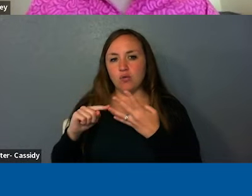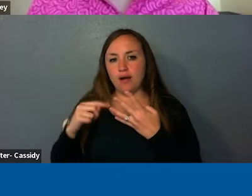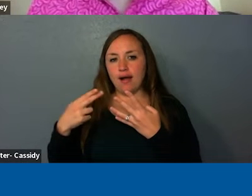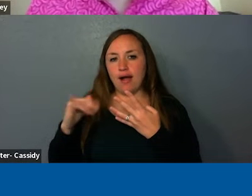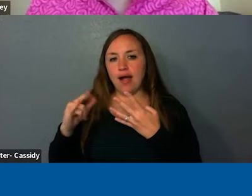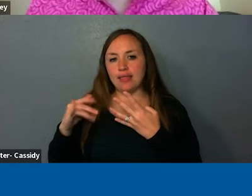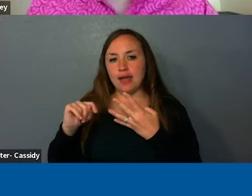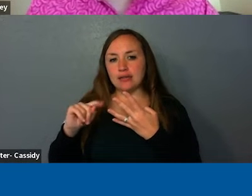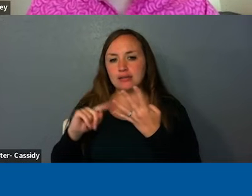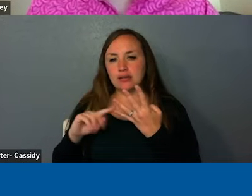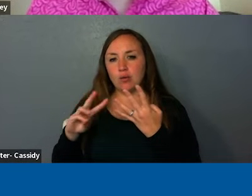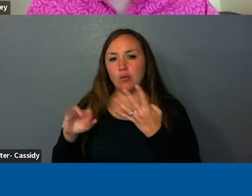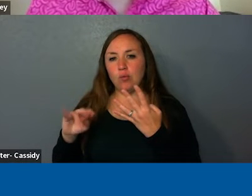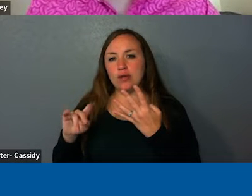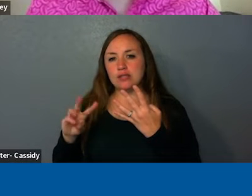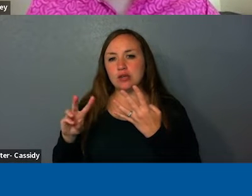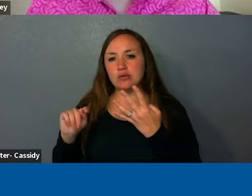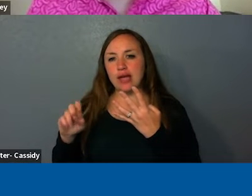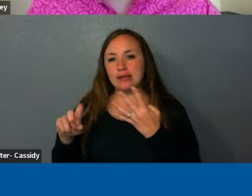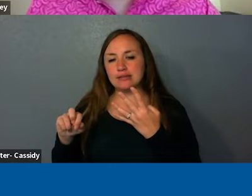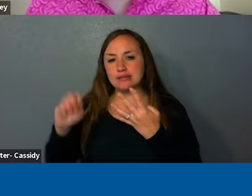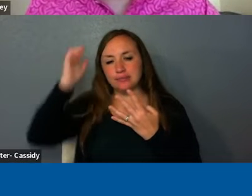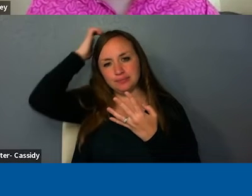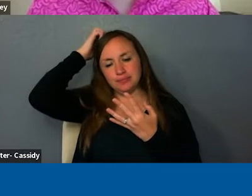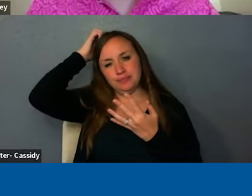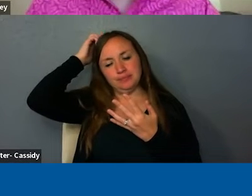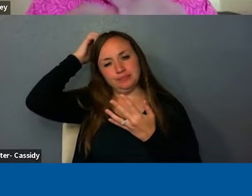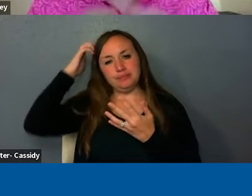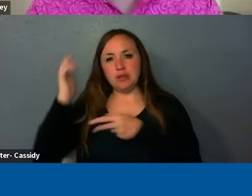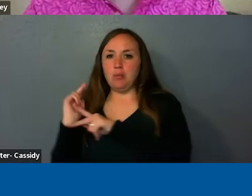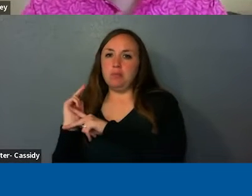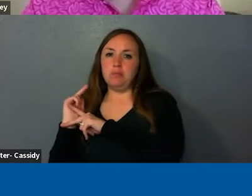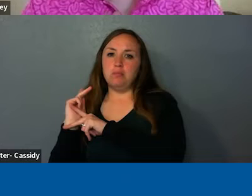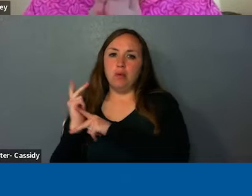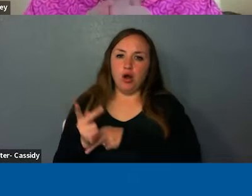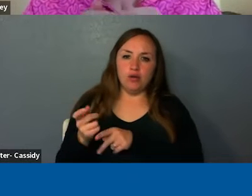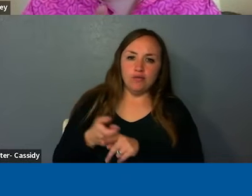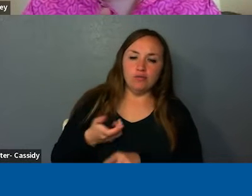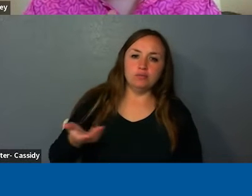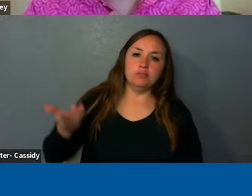It pruned it down to, you know, a limited set and if you remember our customization options